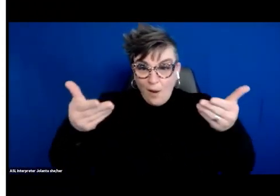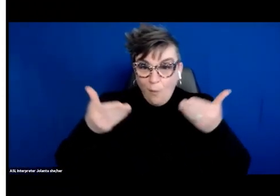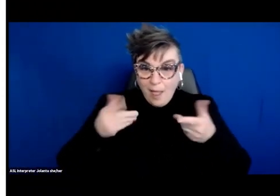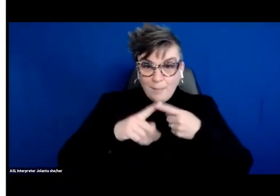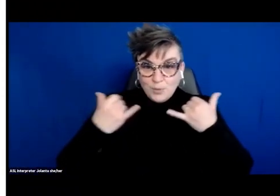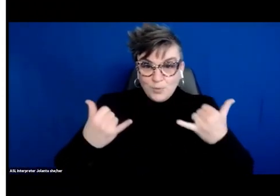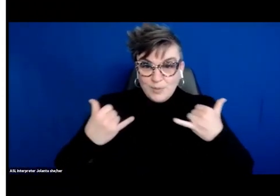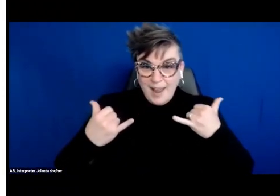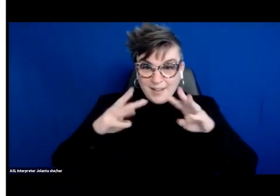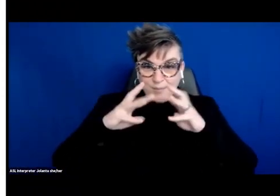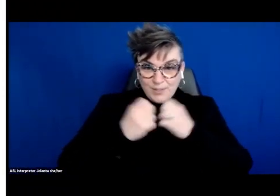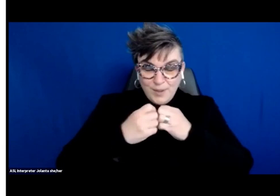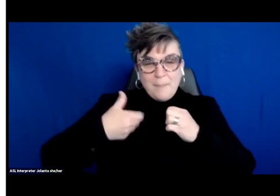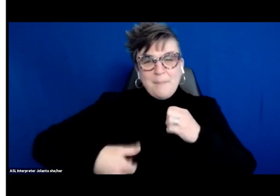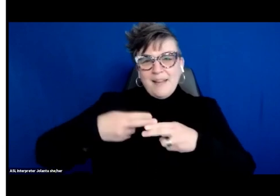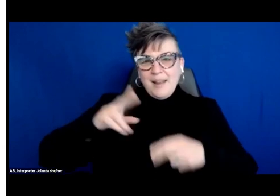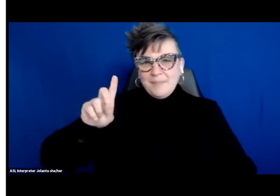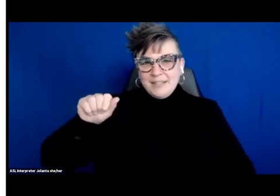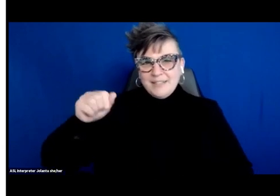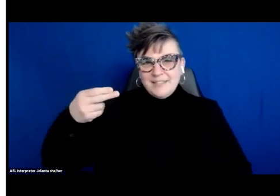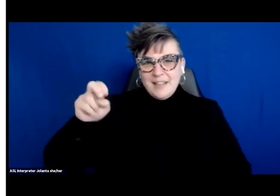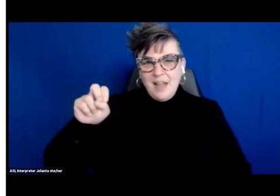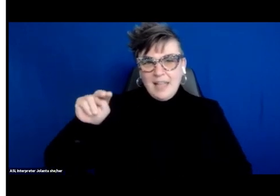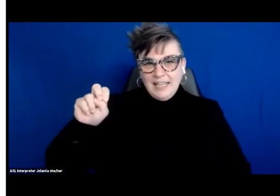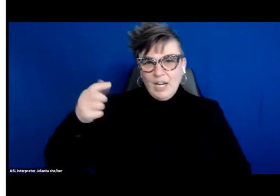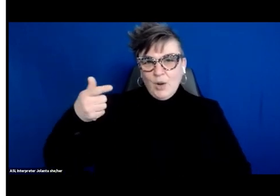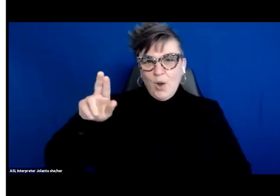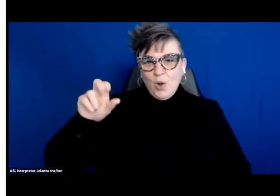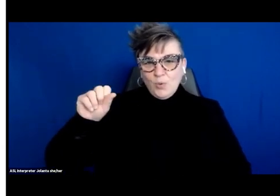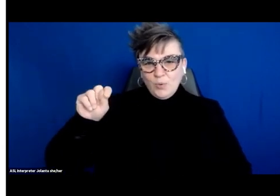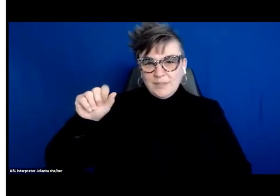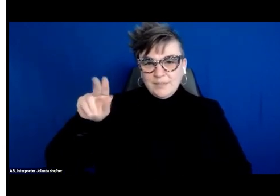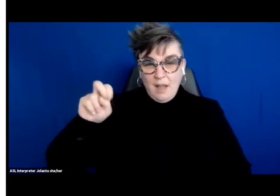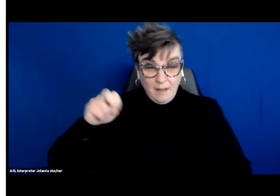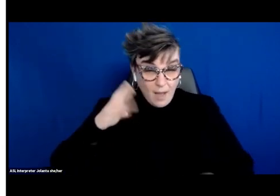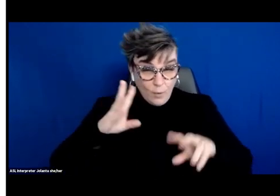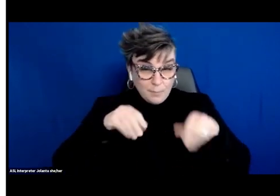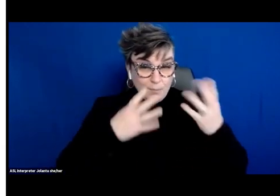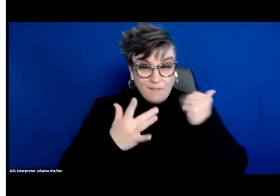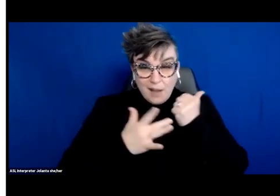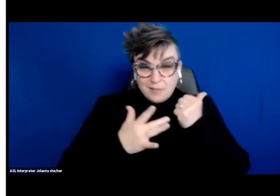Dahene Gustave and I will be providing technical assistance during the workshop. Closed captioning